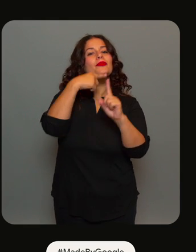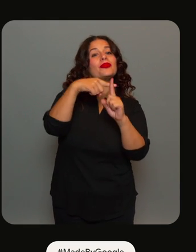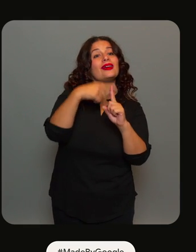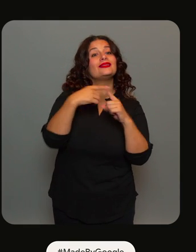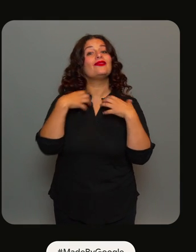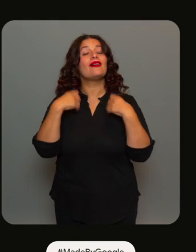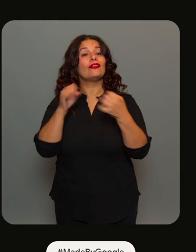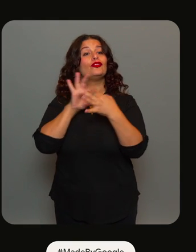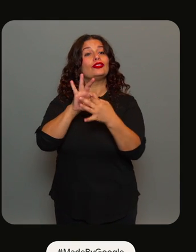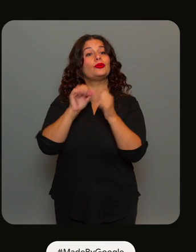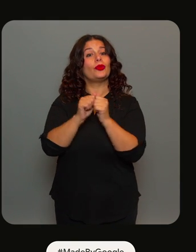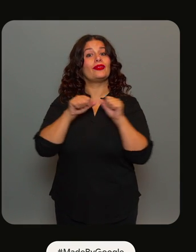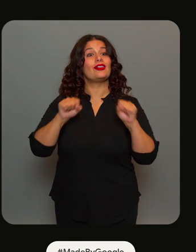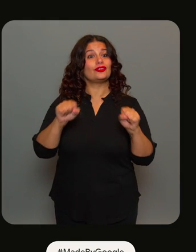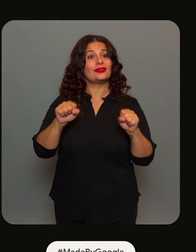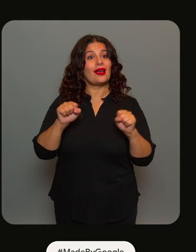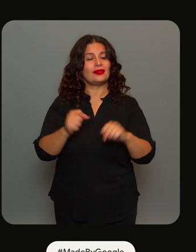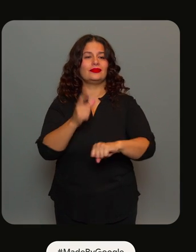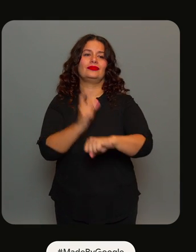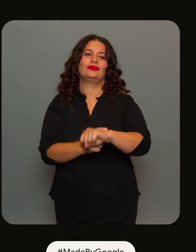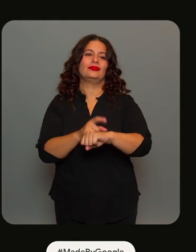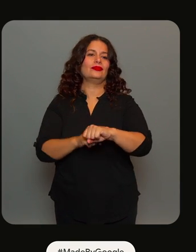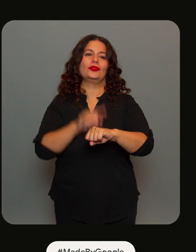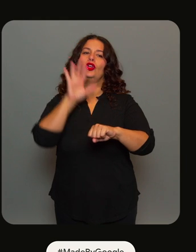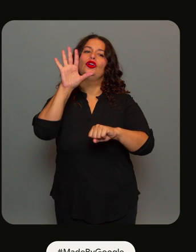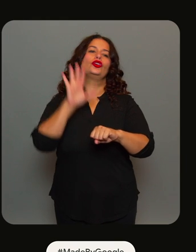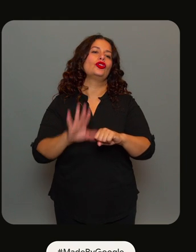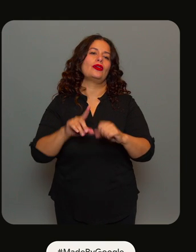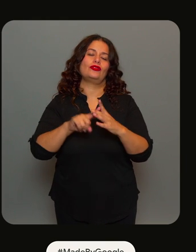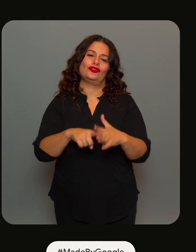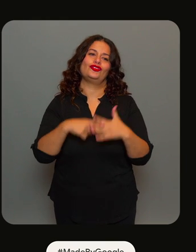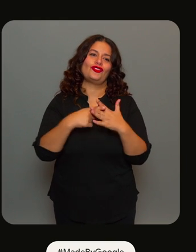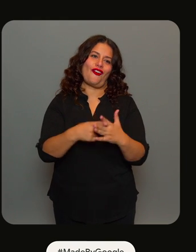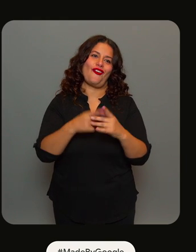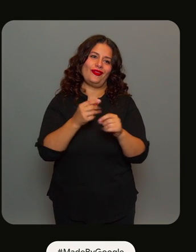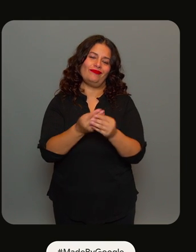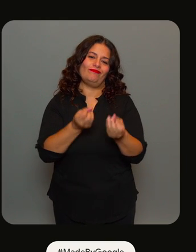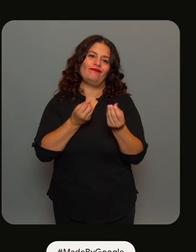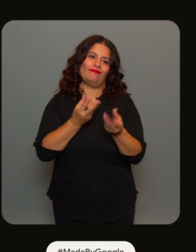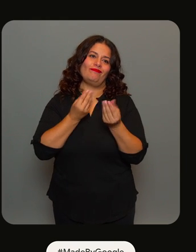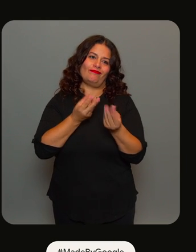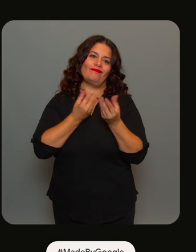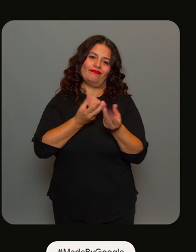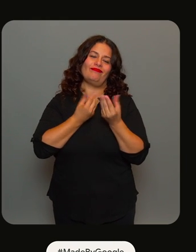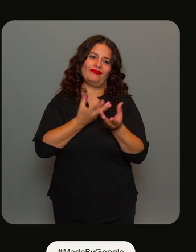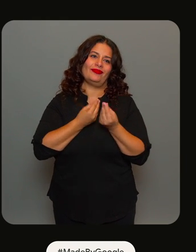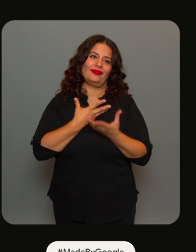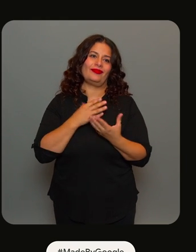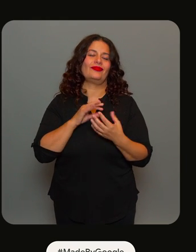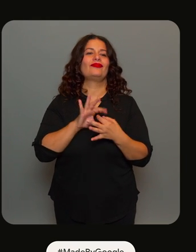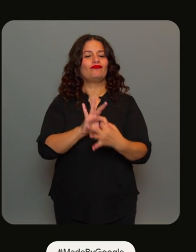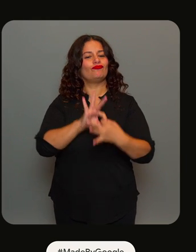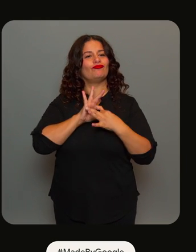exercise, Pixel Watch is an incredible way to jump in. The most important thing about Pixel Watch is that it's